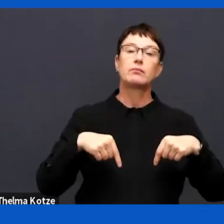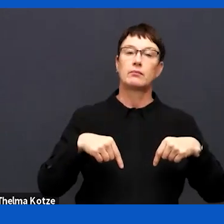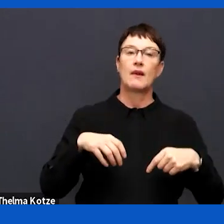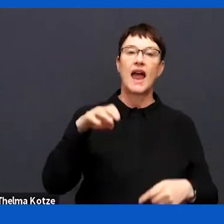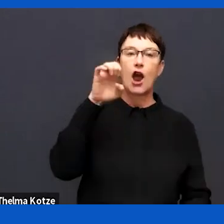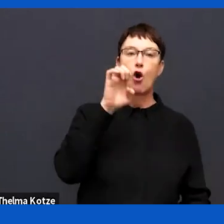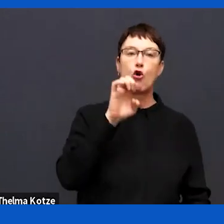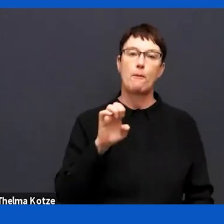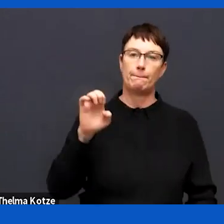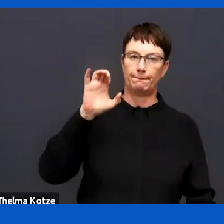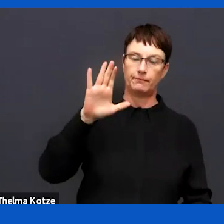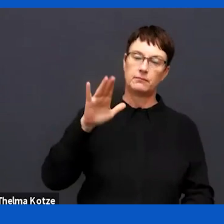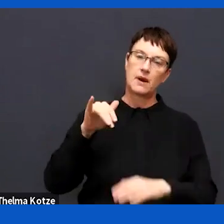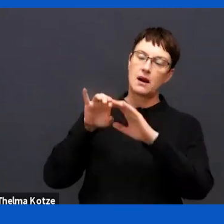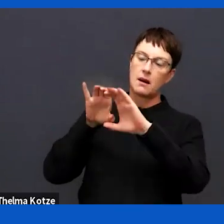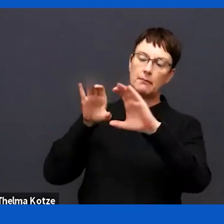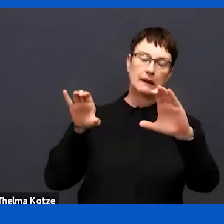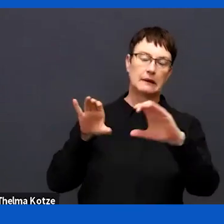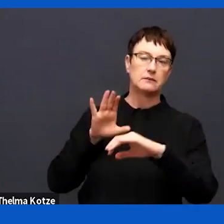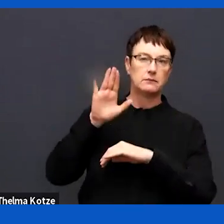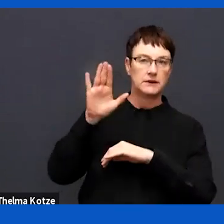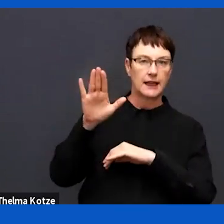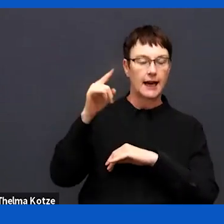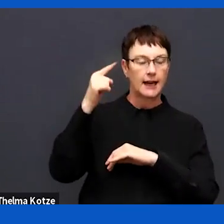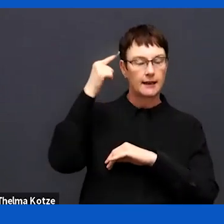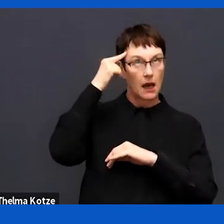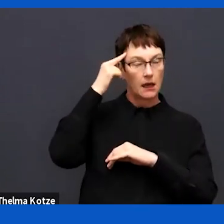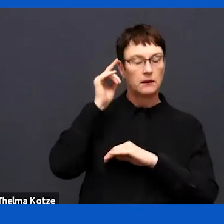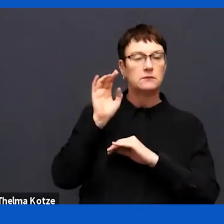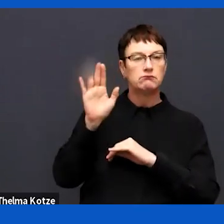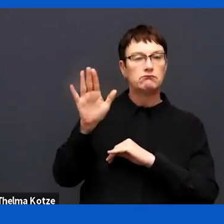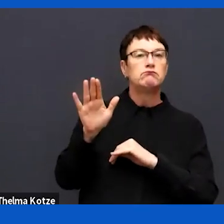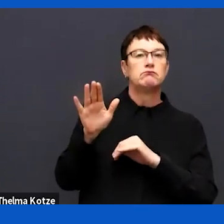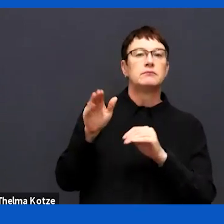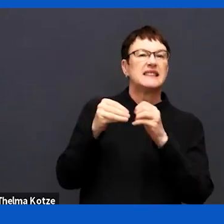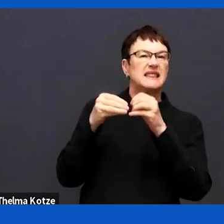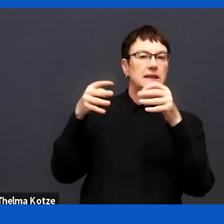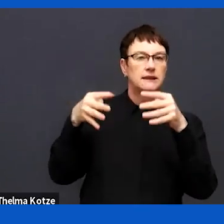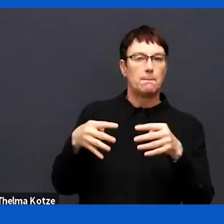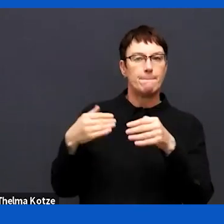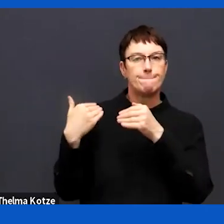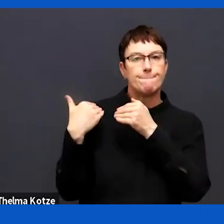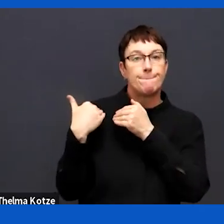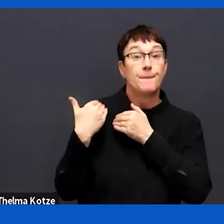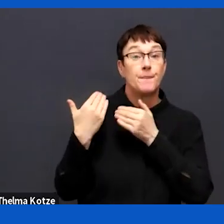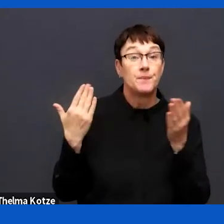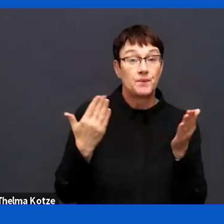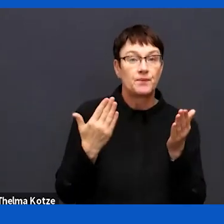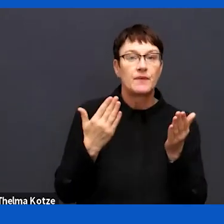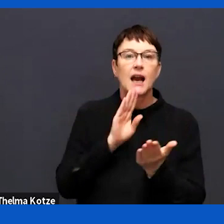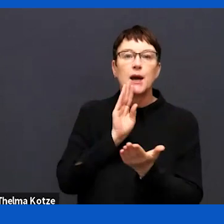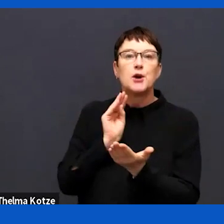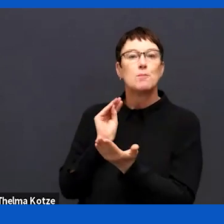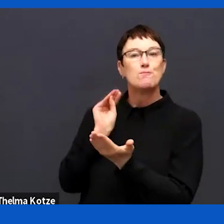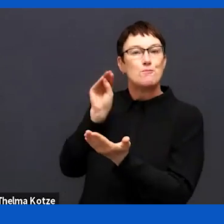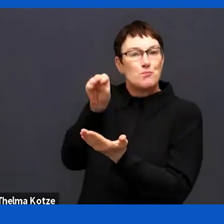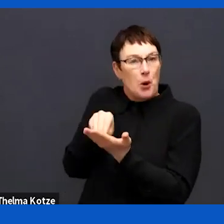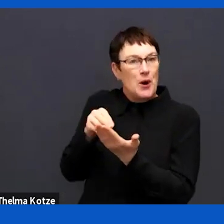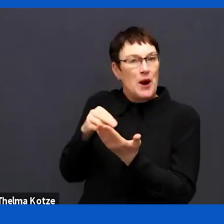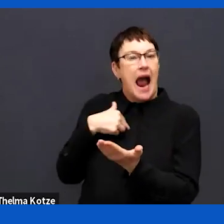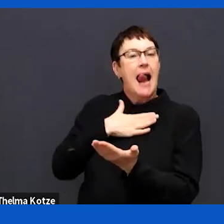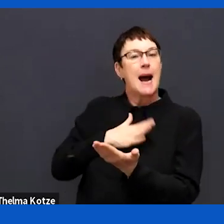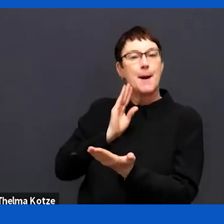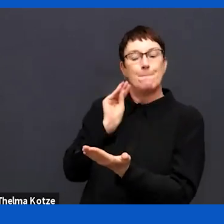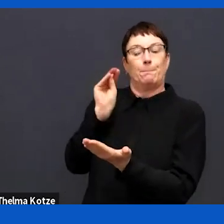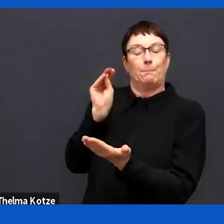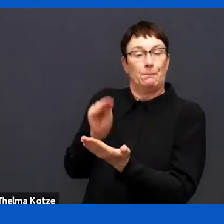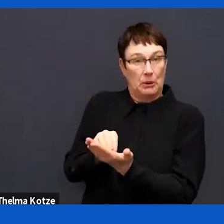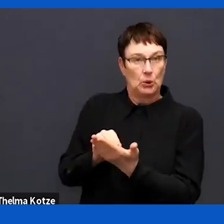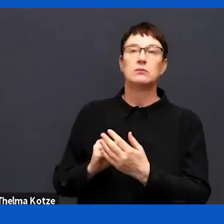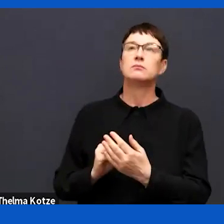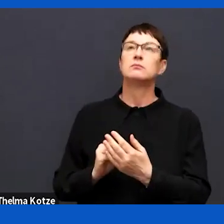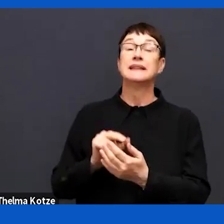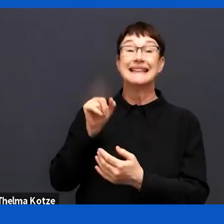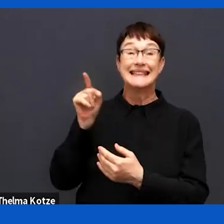the inaccessible booking system, where the overlay still does not help the user to make a booking.